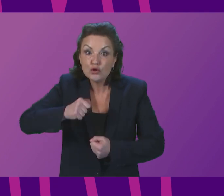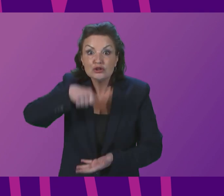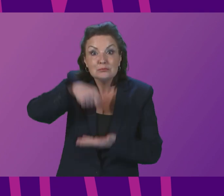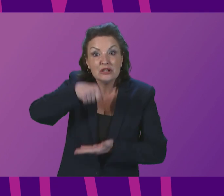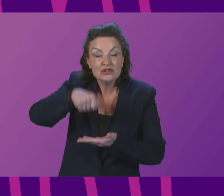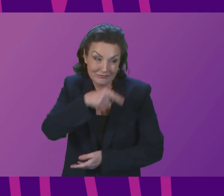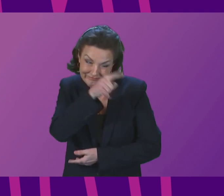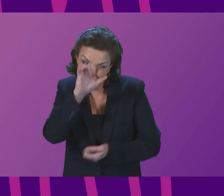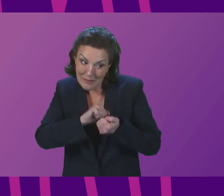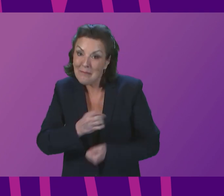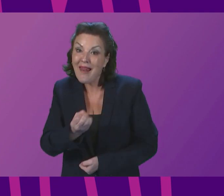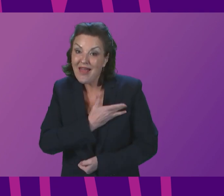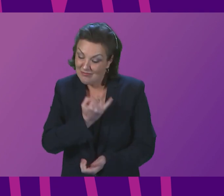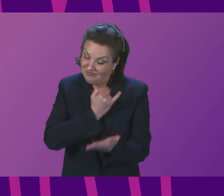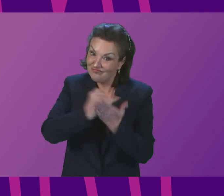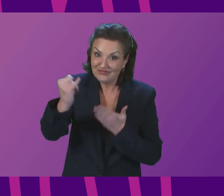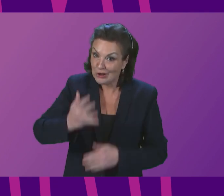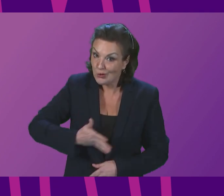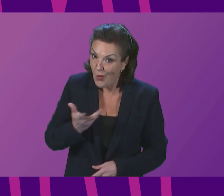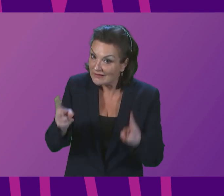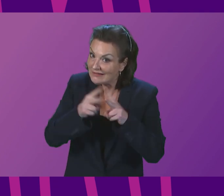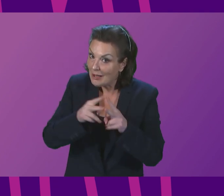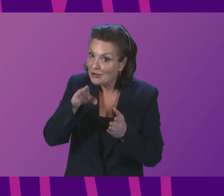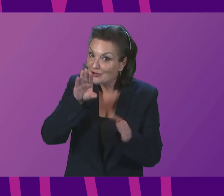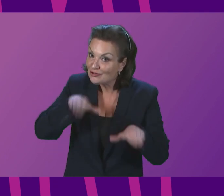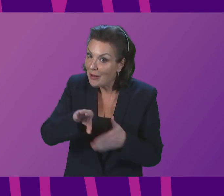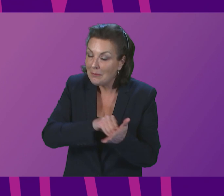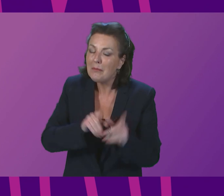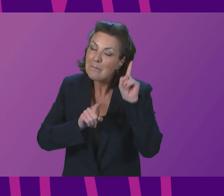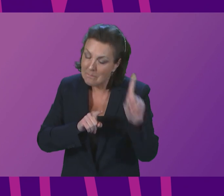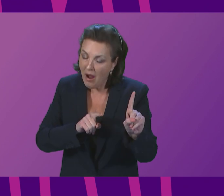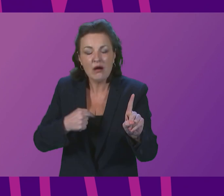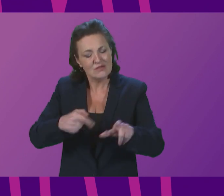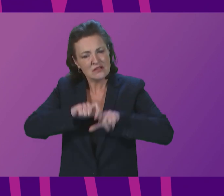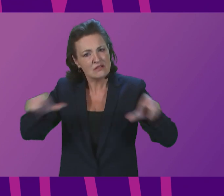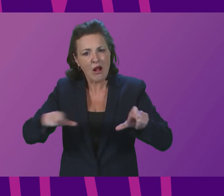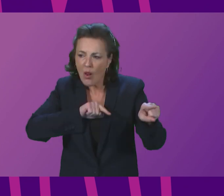We will continue to look at everything and anything that we can do within the powers and resources that we have.